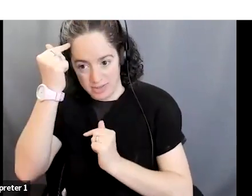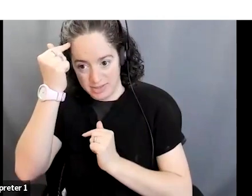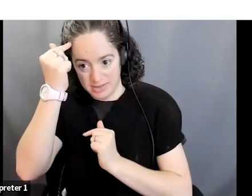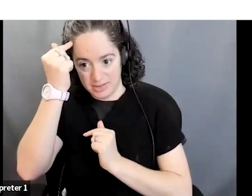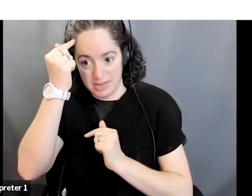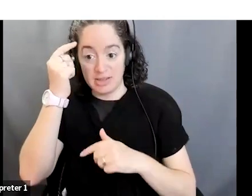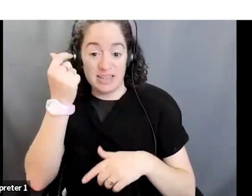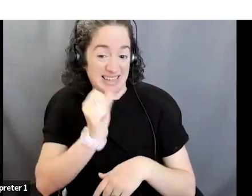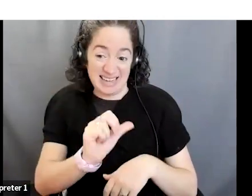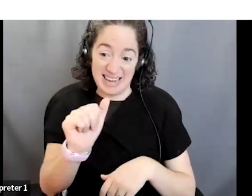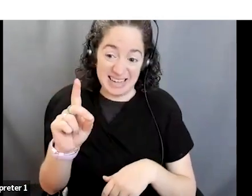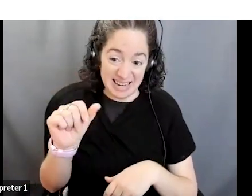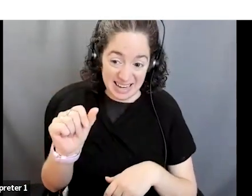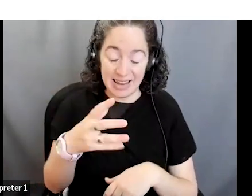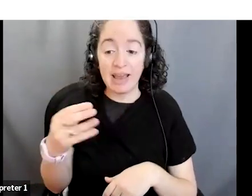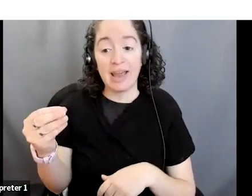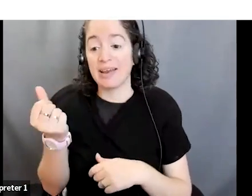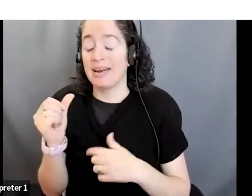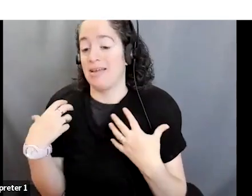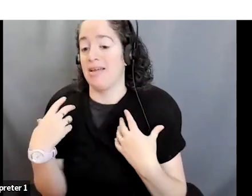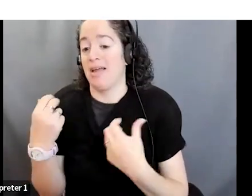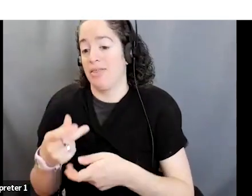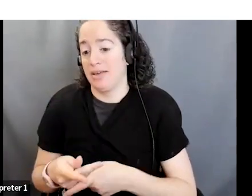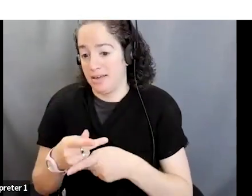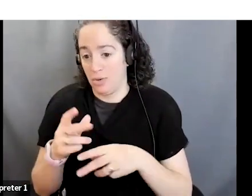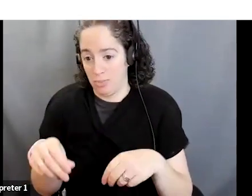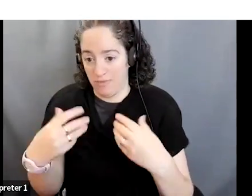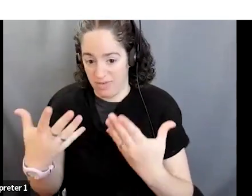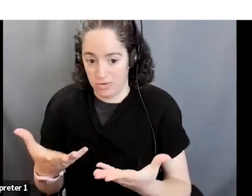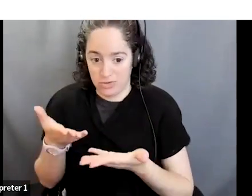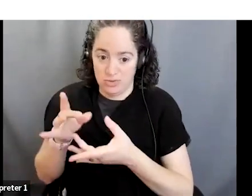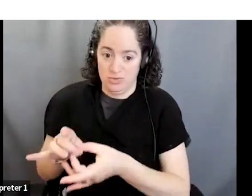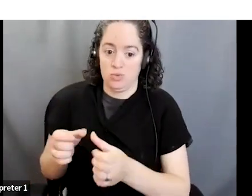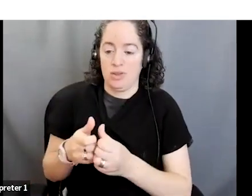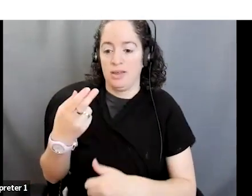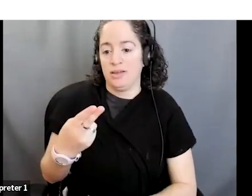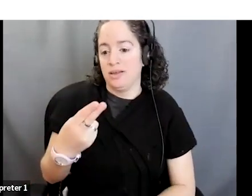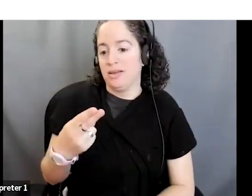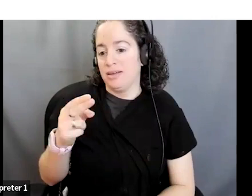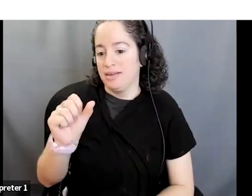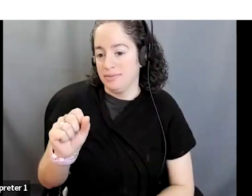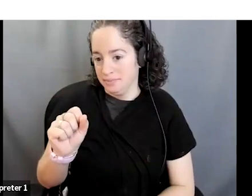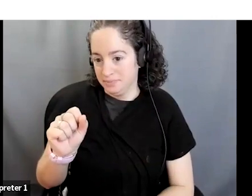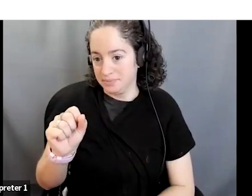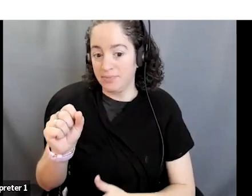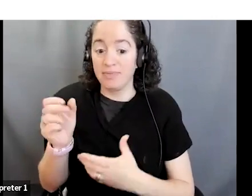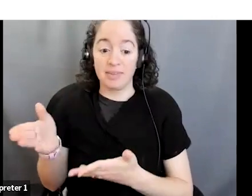which includes a lot of small providers, for health and human services. In Canada, the Accessibility for Manitobans